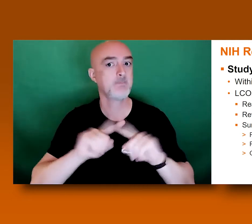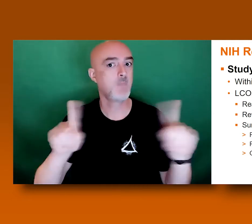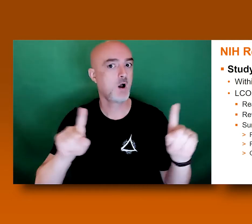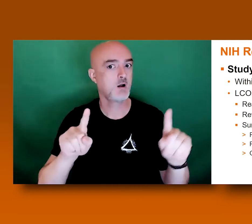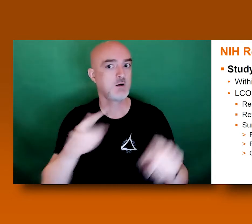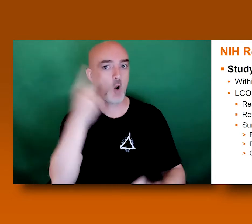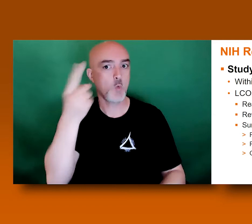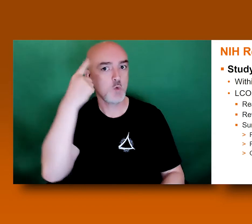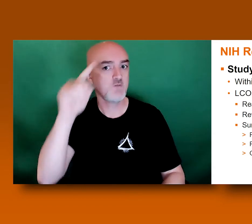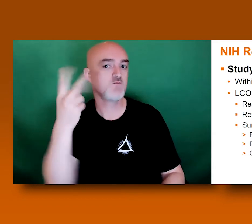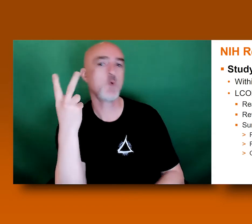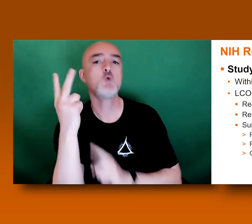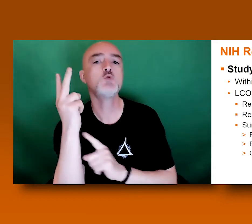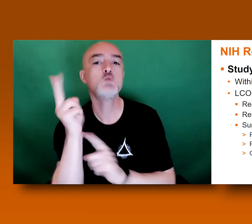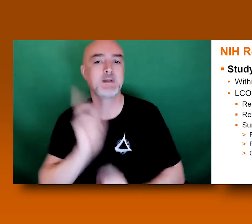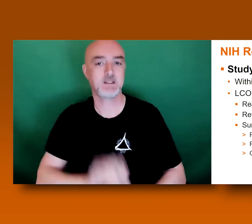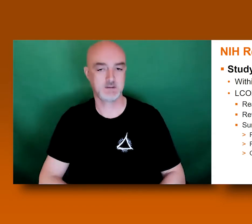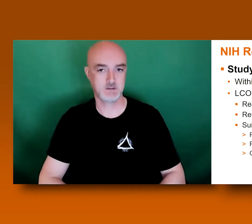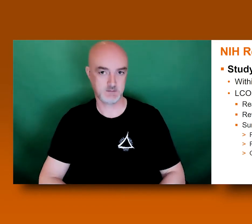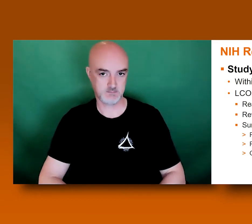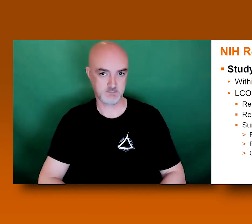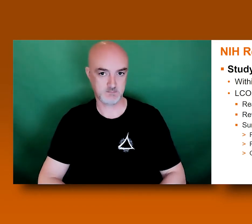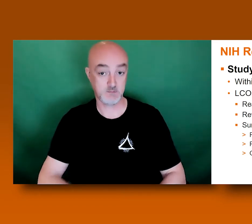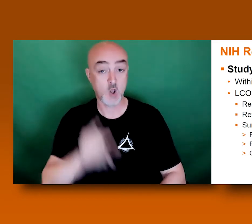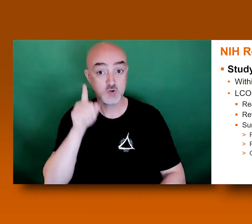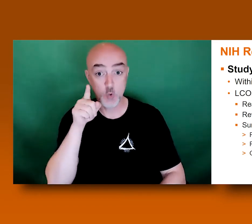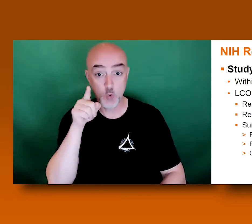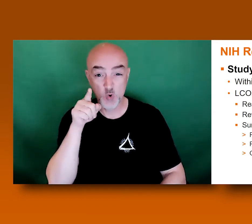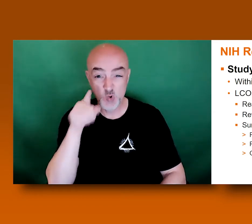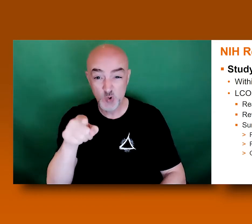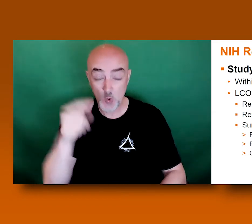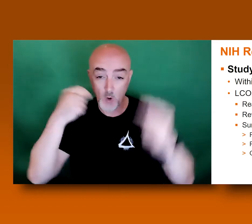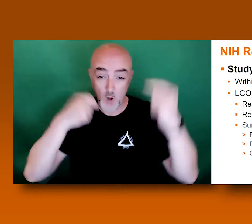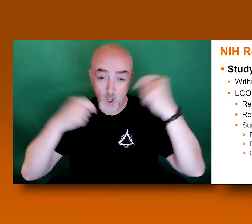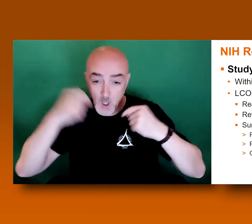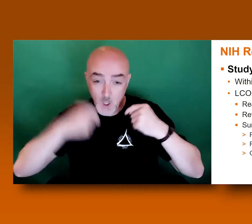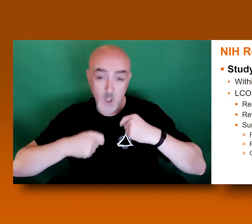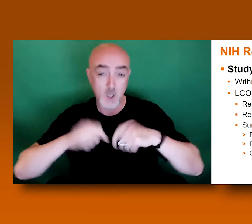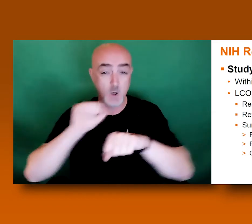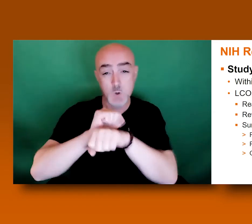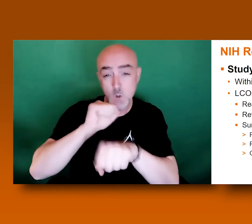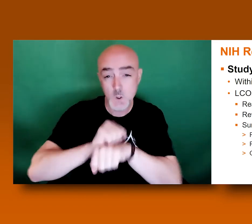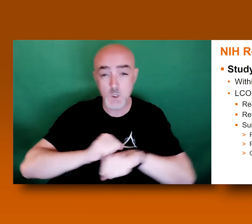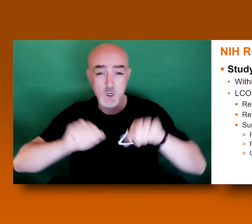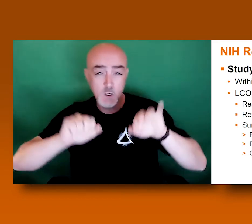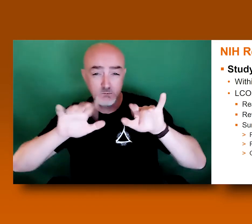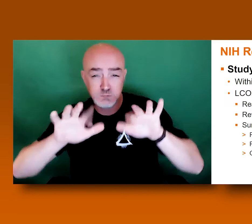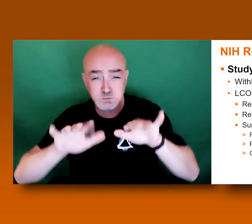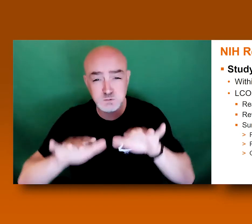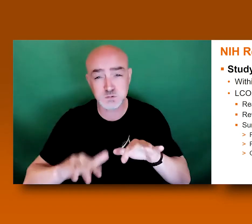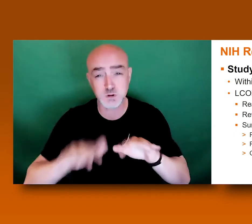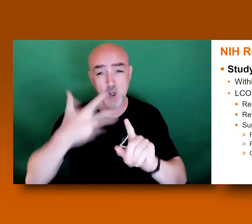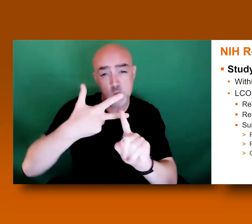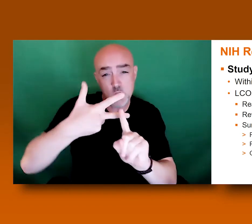but now we've got 30 individuals and we only have two minutes to do it. And so, thinking about all of the work that you put in